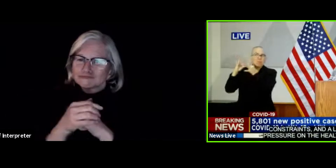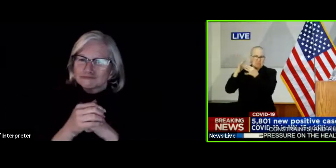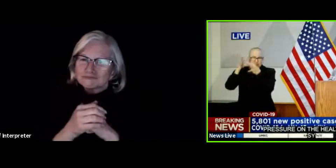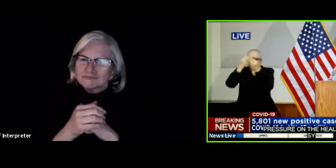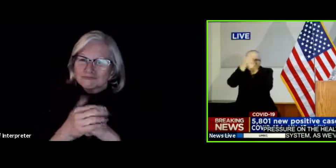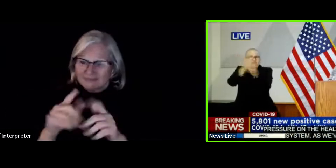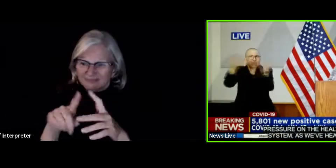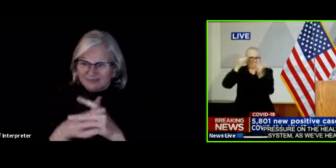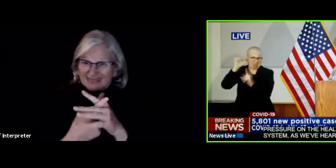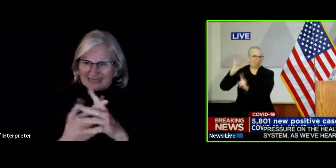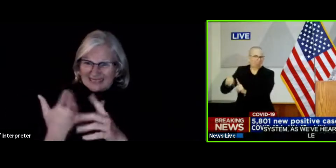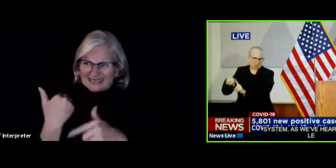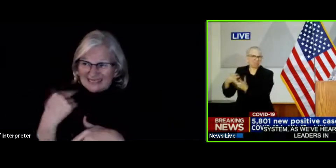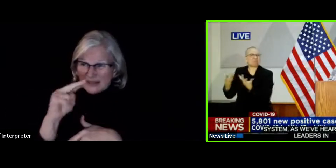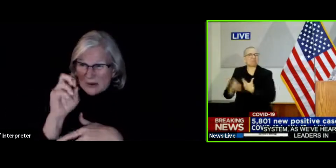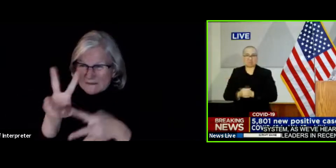OF COVID-19 PATIENTS IN I.C.U.